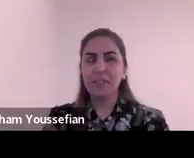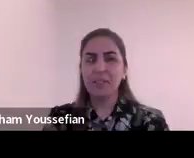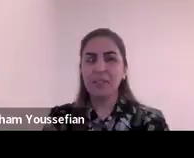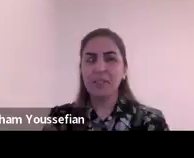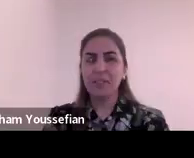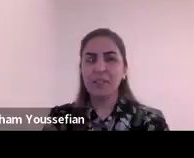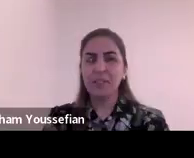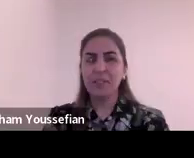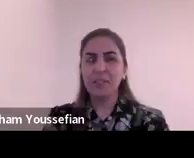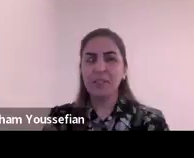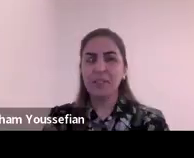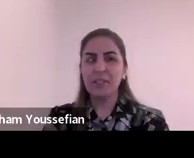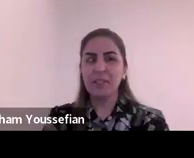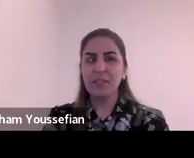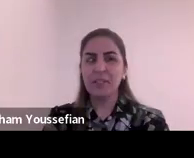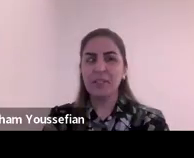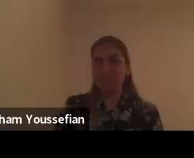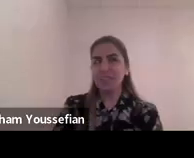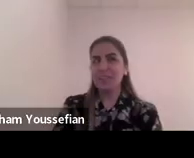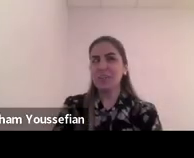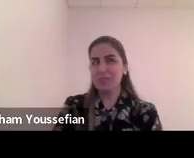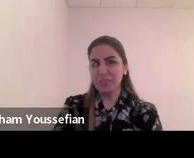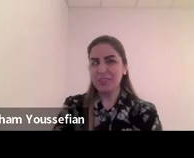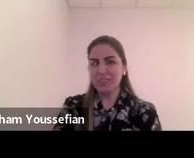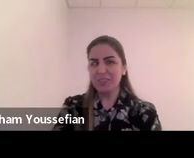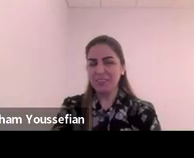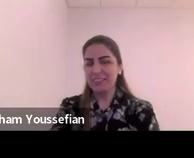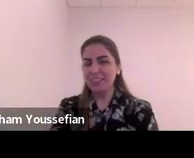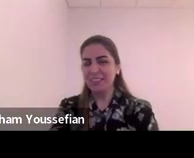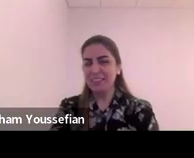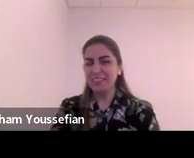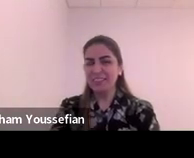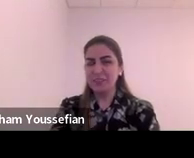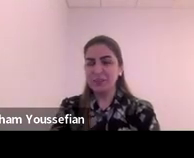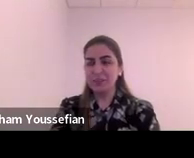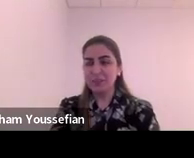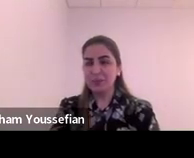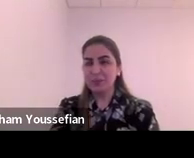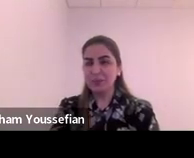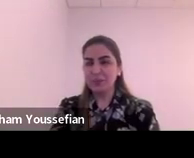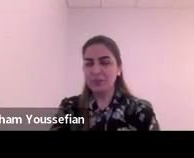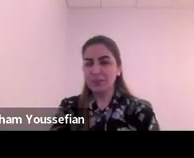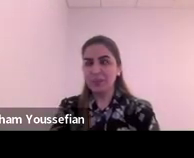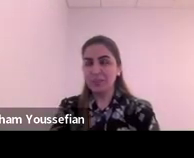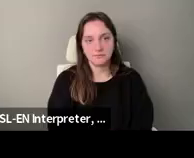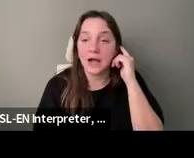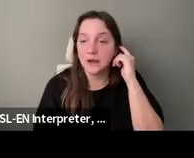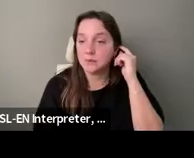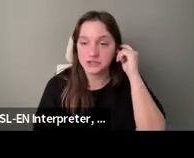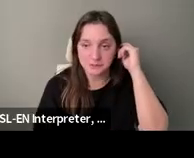really sorry, but your time is up. Sure, I will